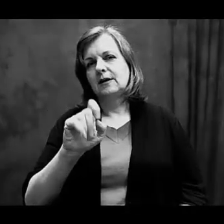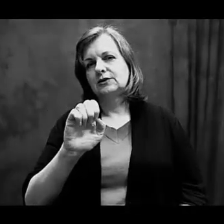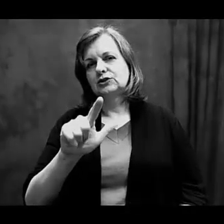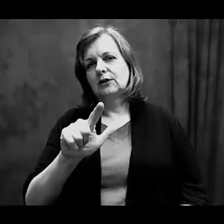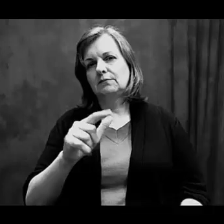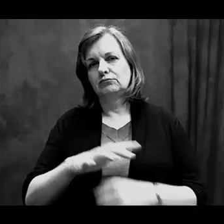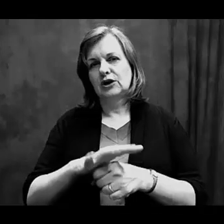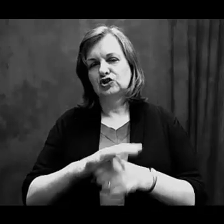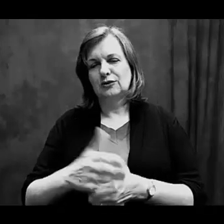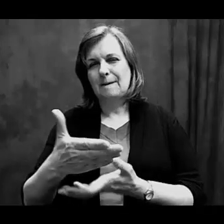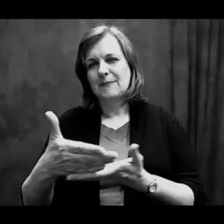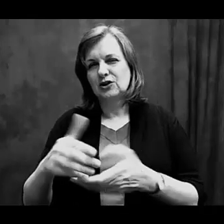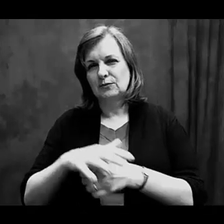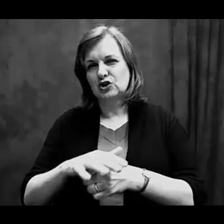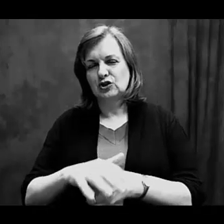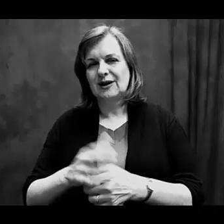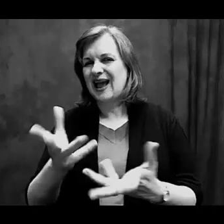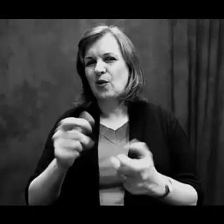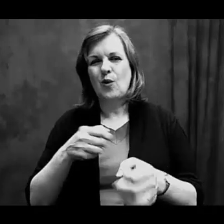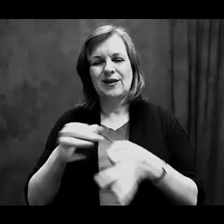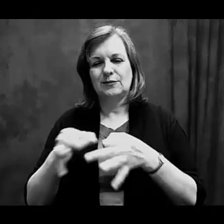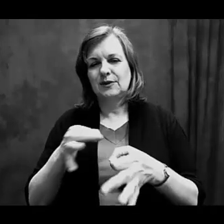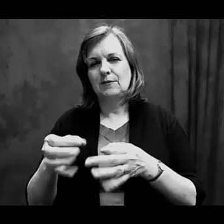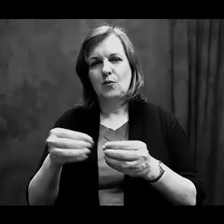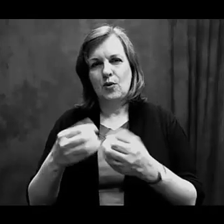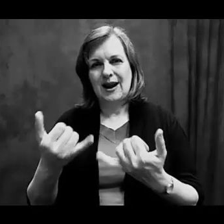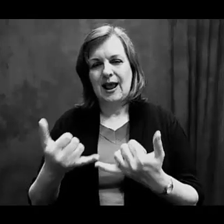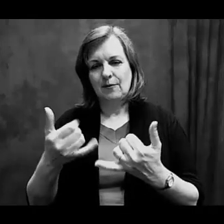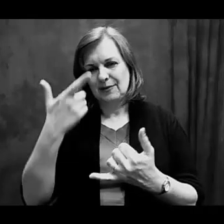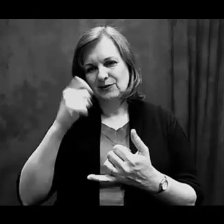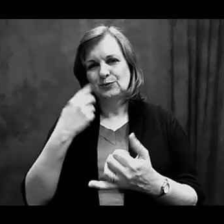blood vessels and capillaries we deal a lot with partial pressure